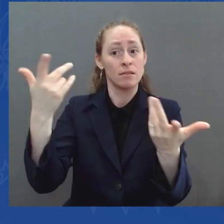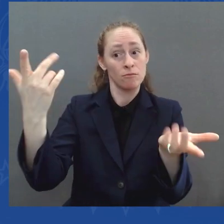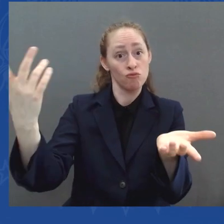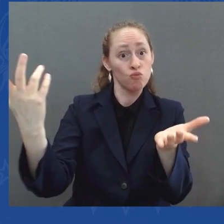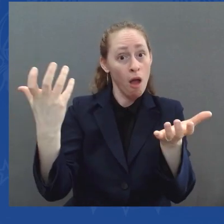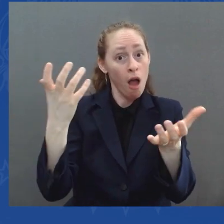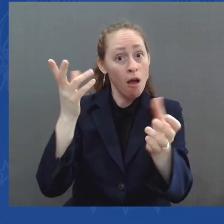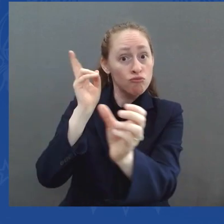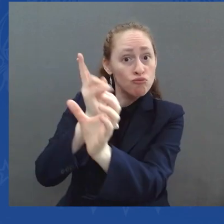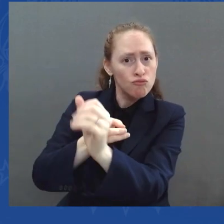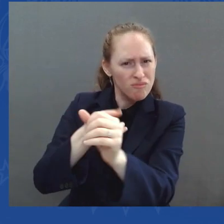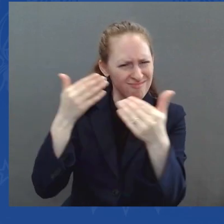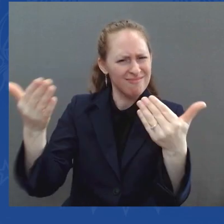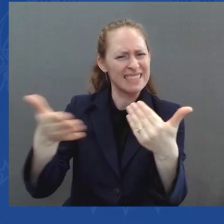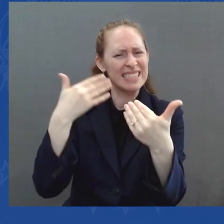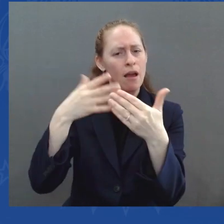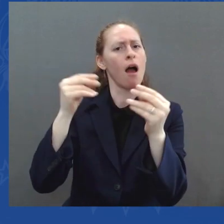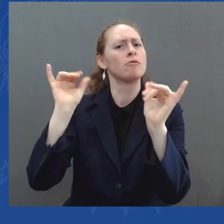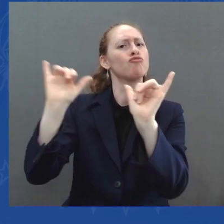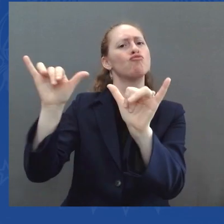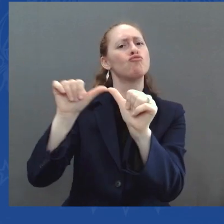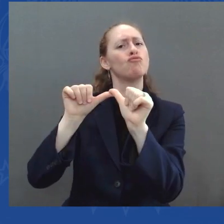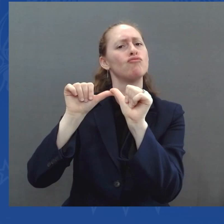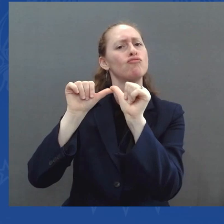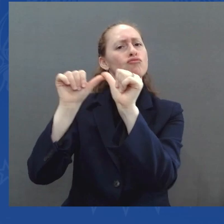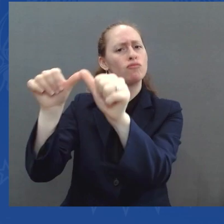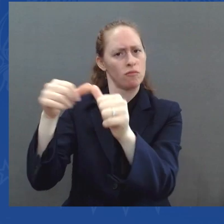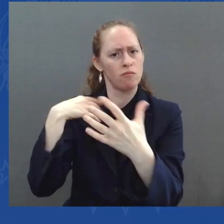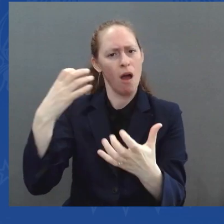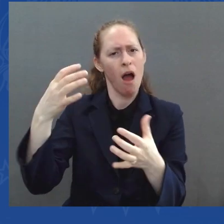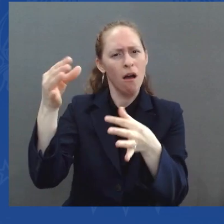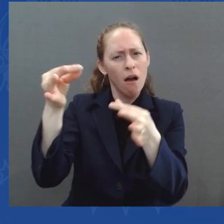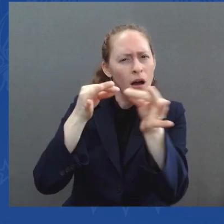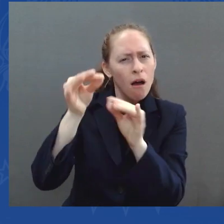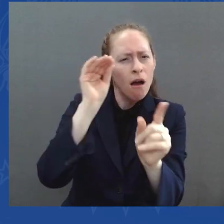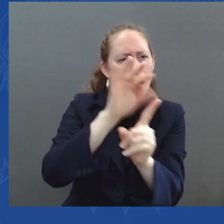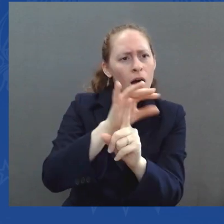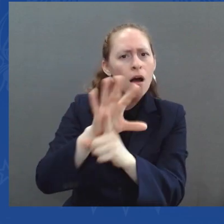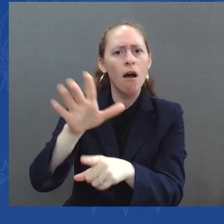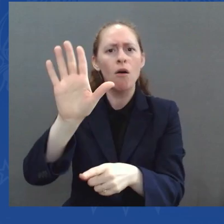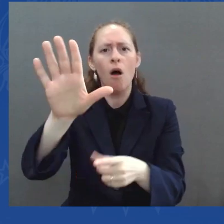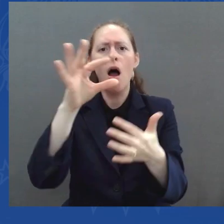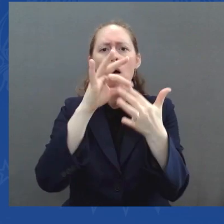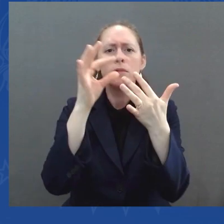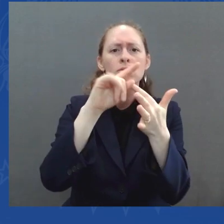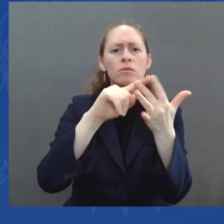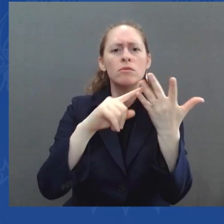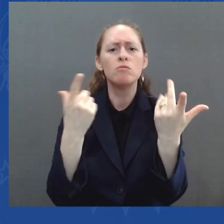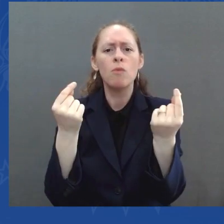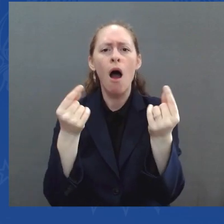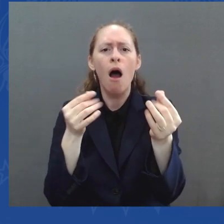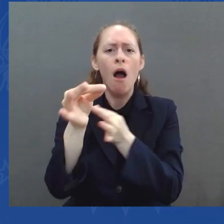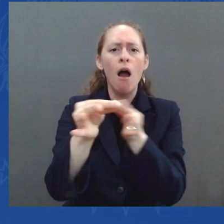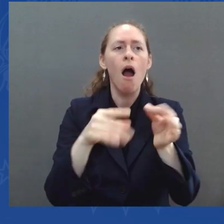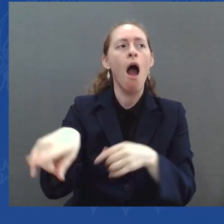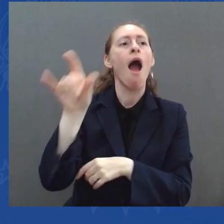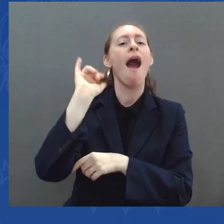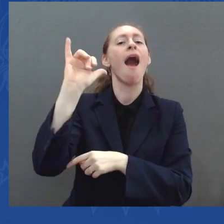their coverage options and to pick, to be able to pick the best option for that family. Taking steps to strengthen benefits,